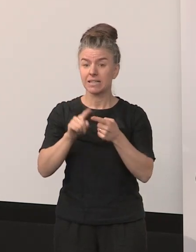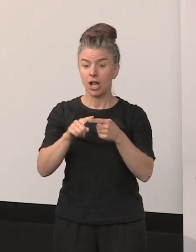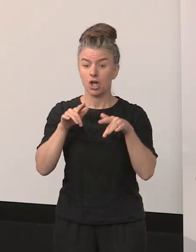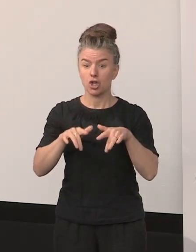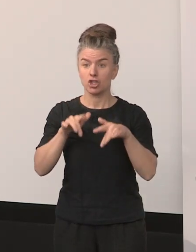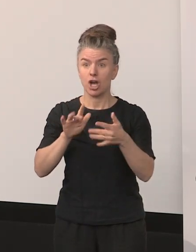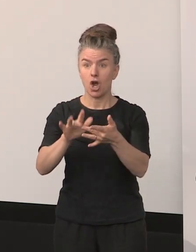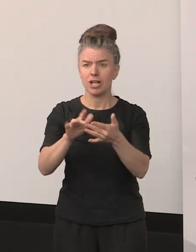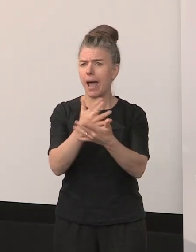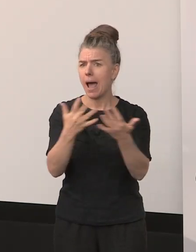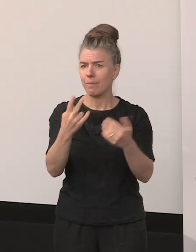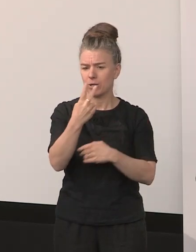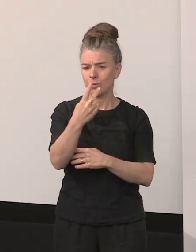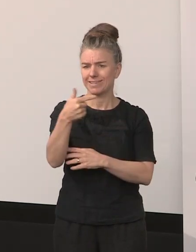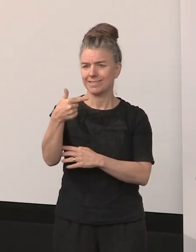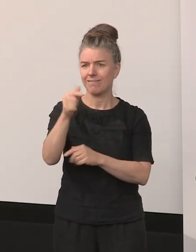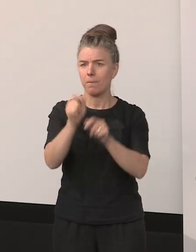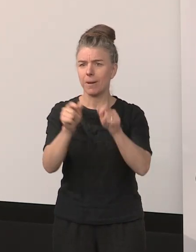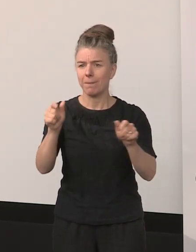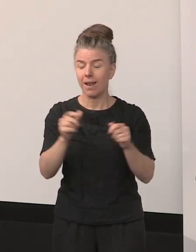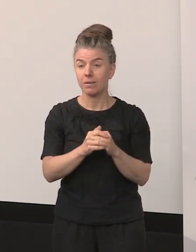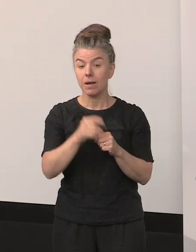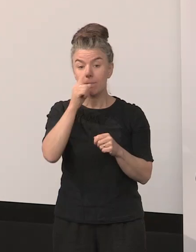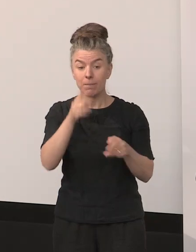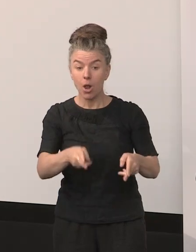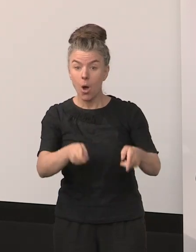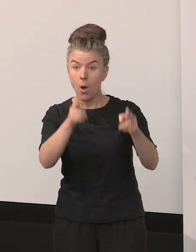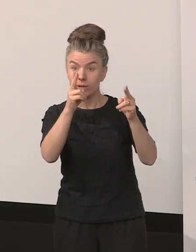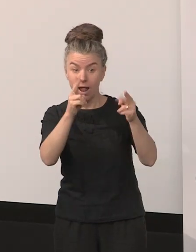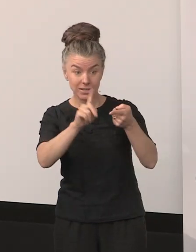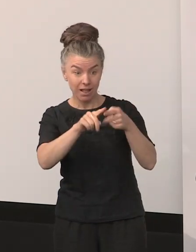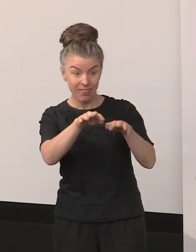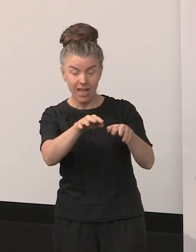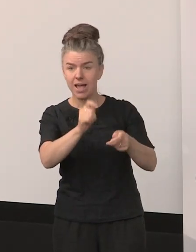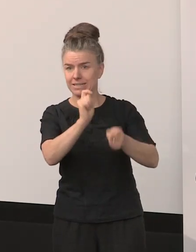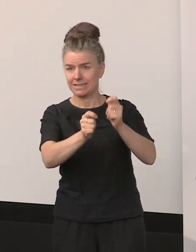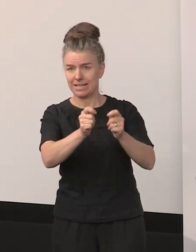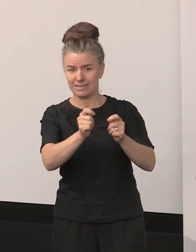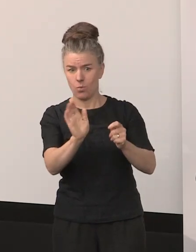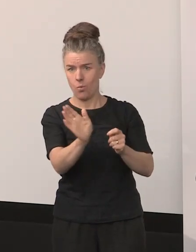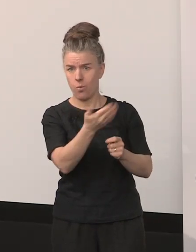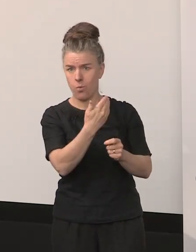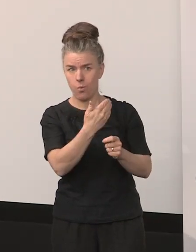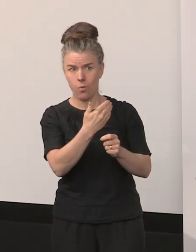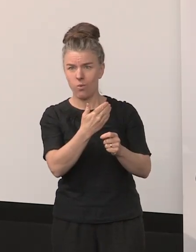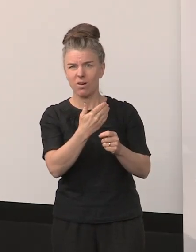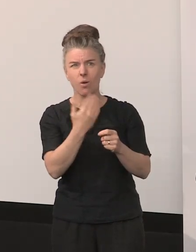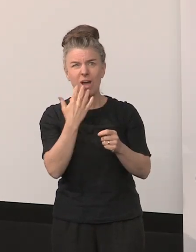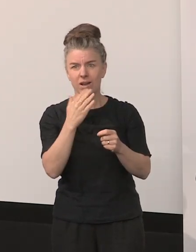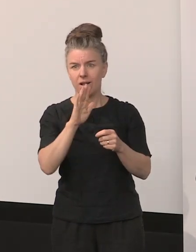them have already been contacted, and just 27 are still in the process of being